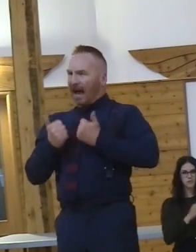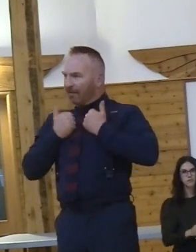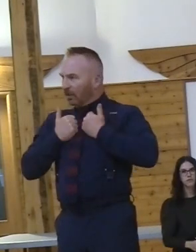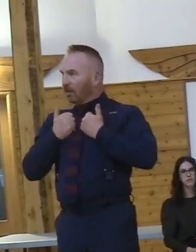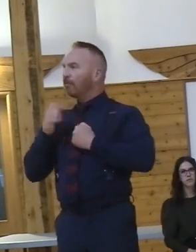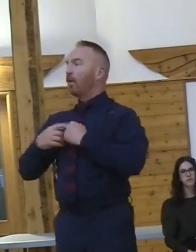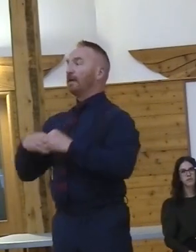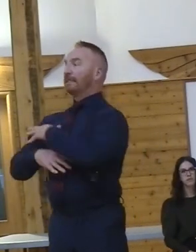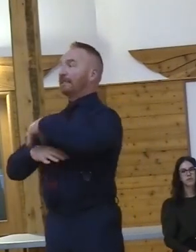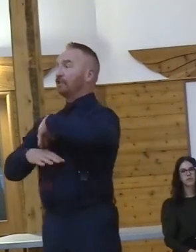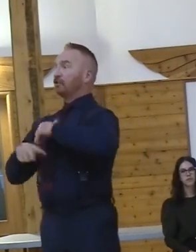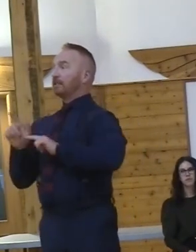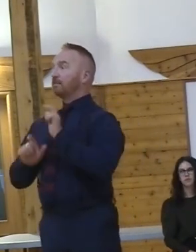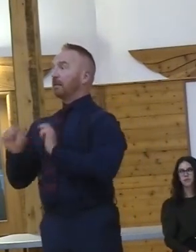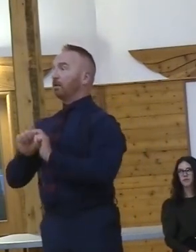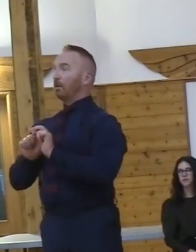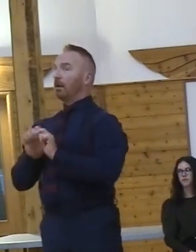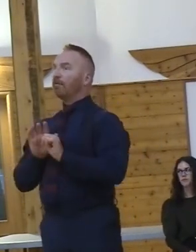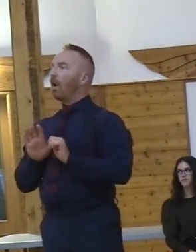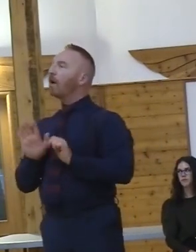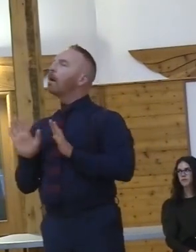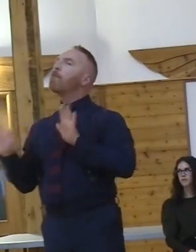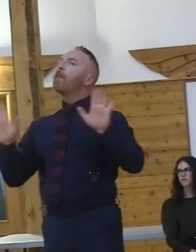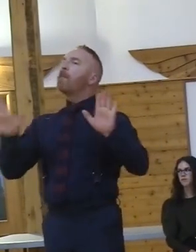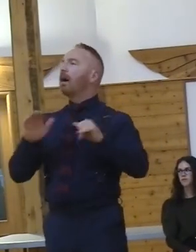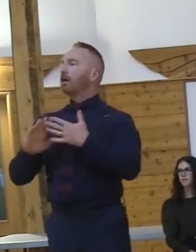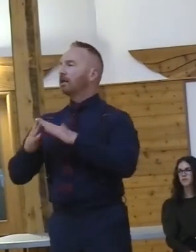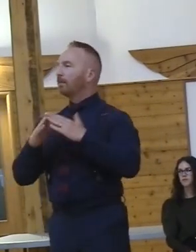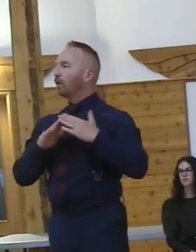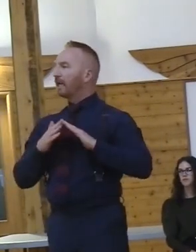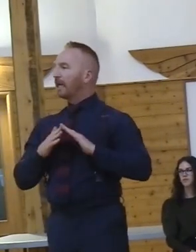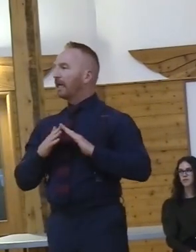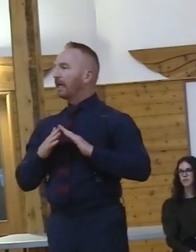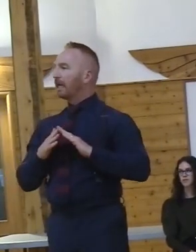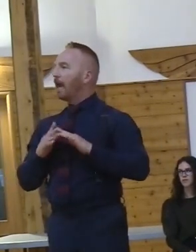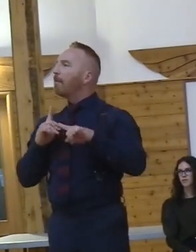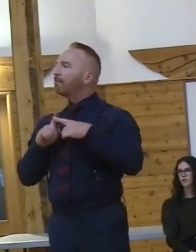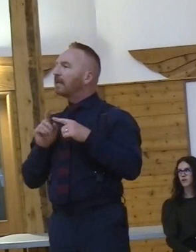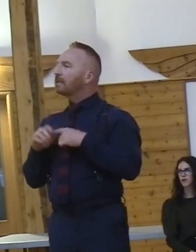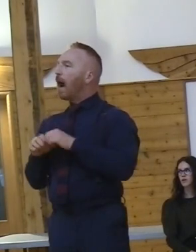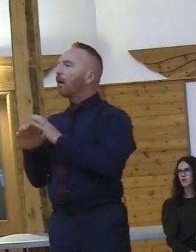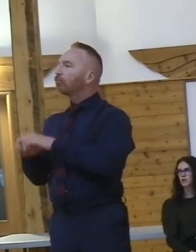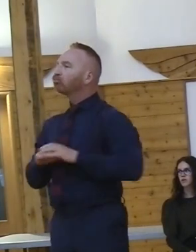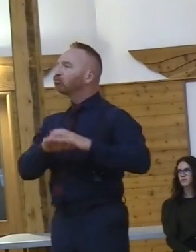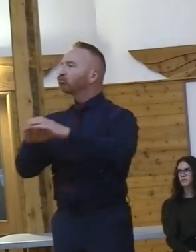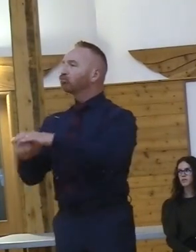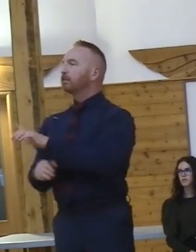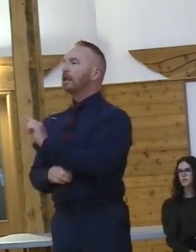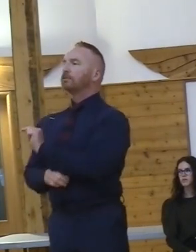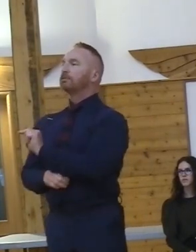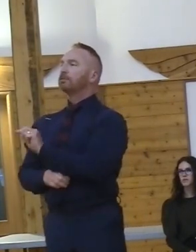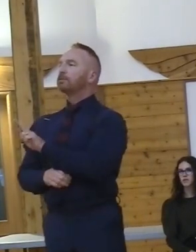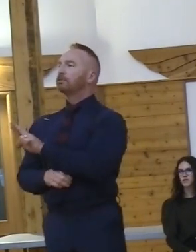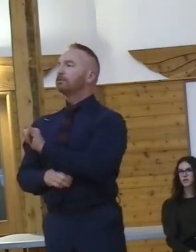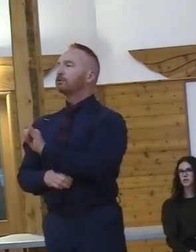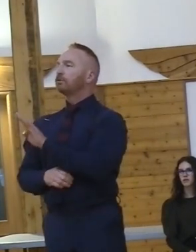our Native communities and our tribes. I'm just angry.